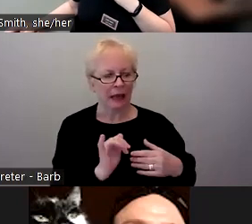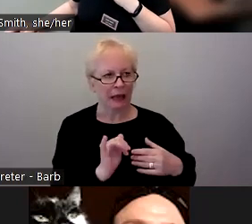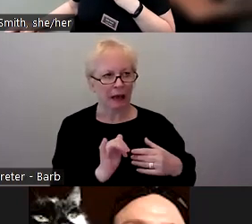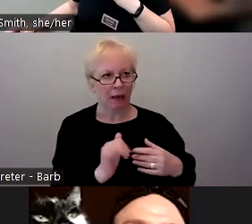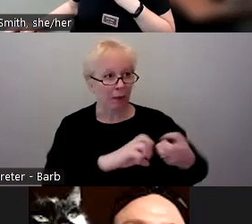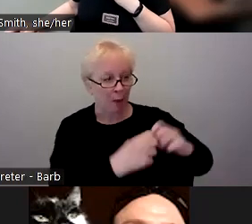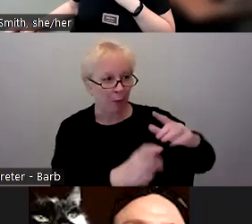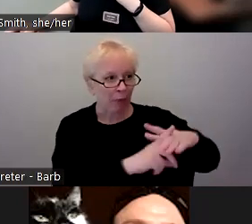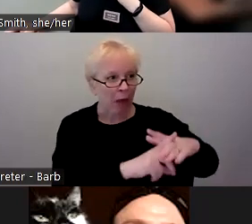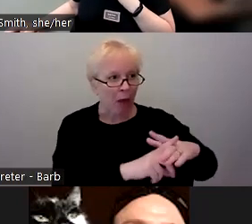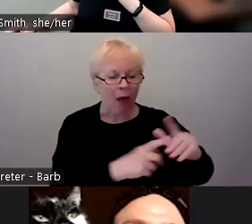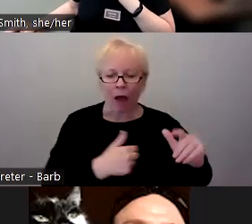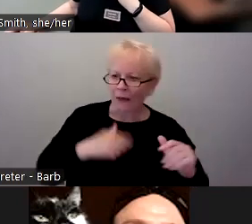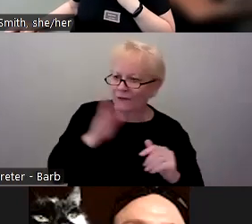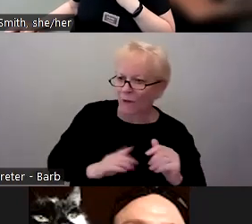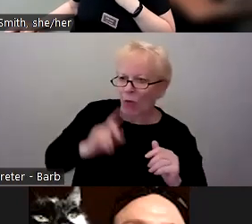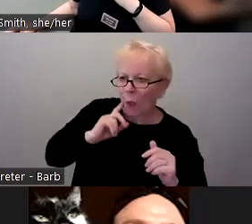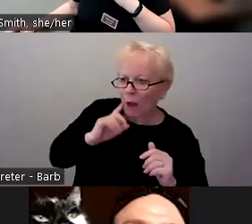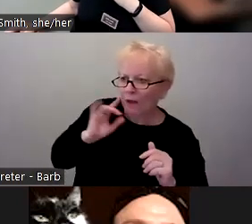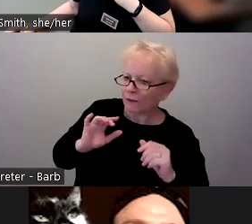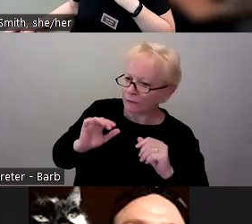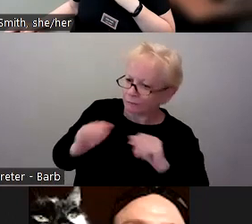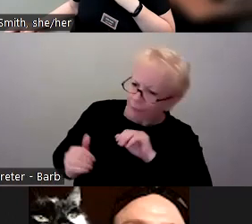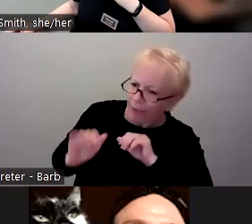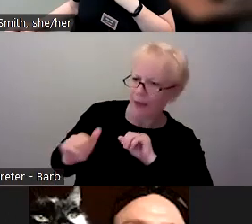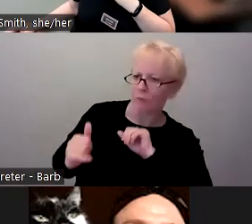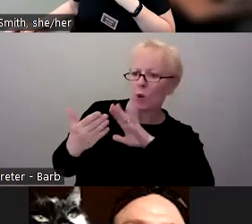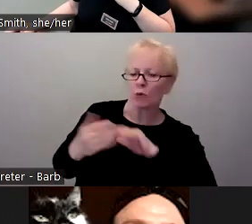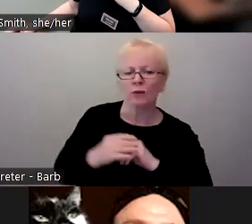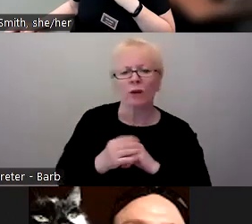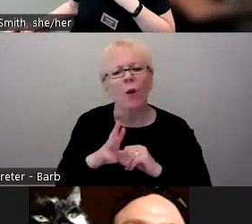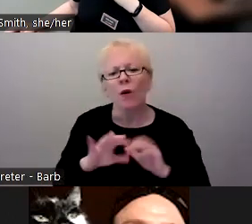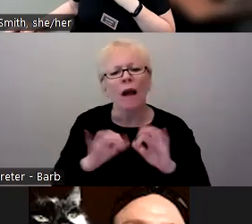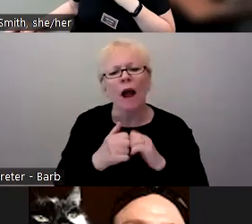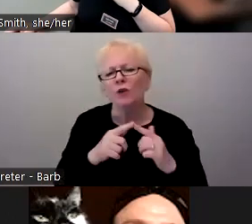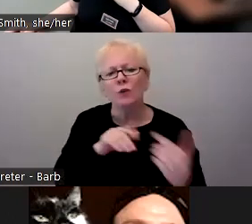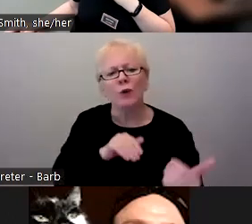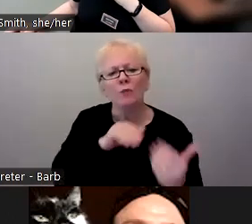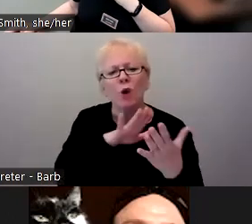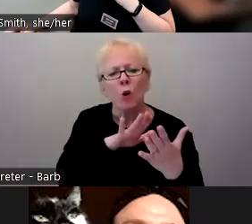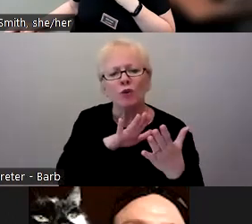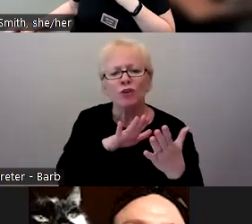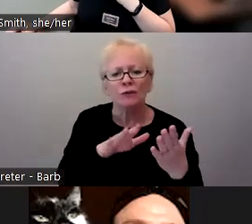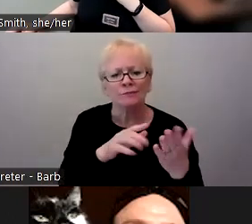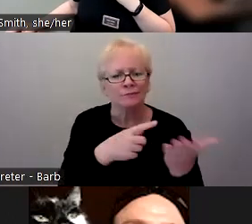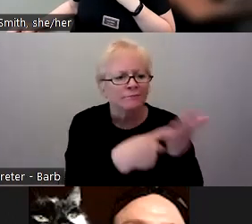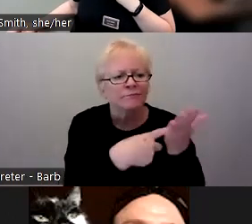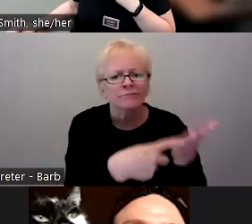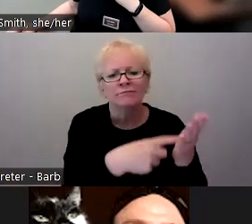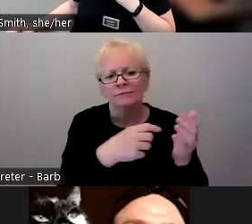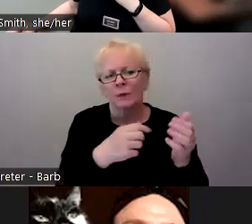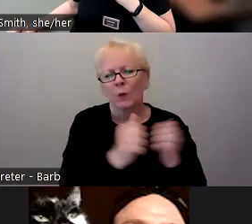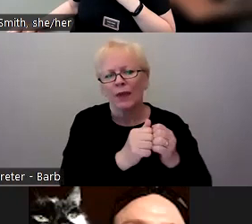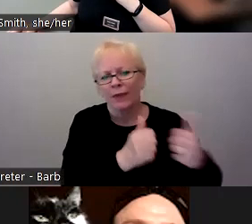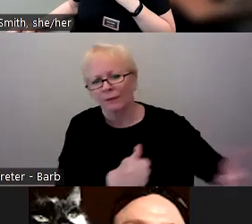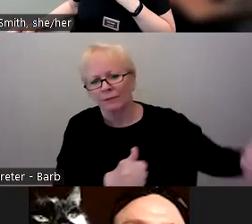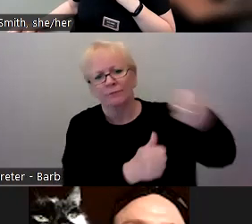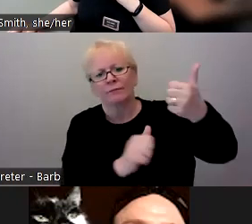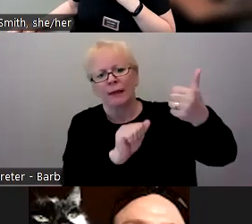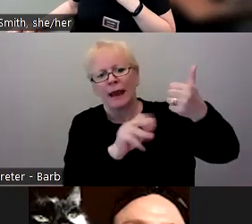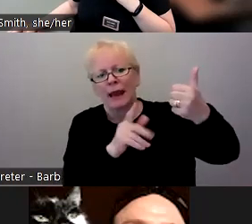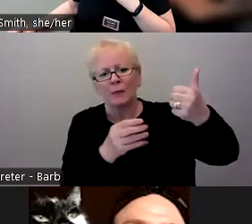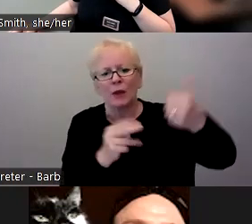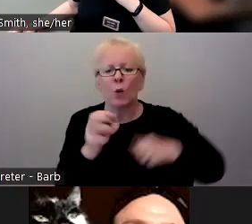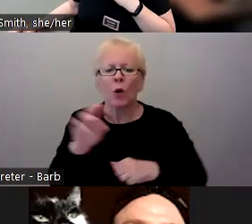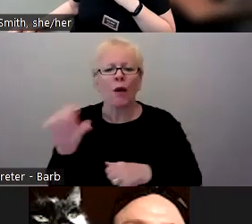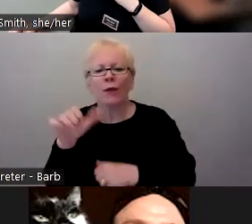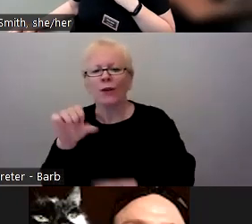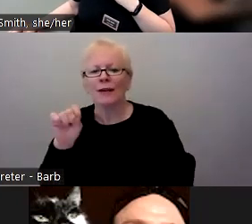And different ways to approach conversations with administration or other stakeholders.